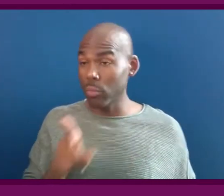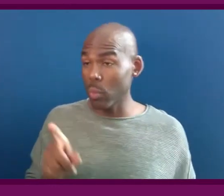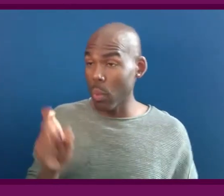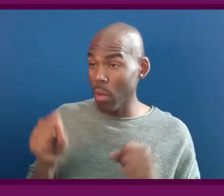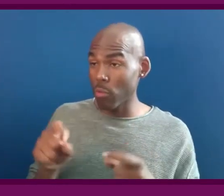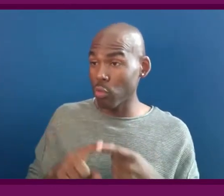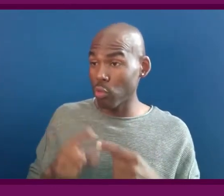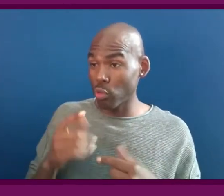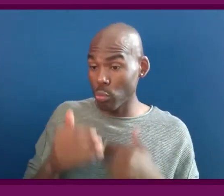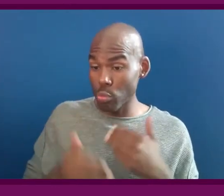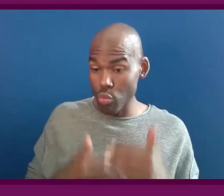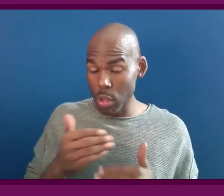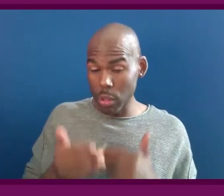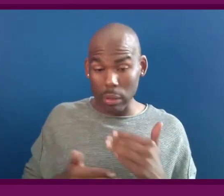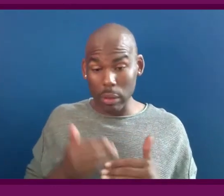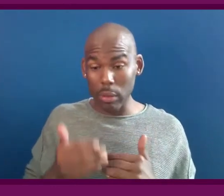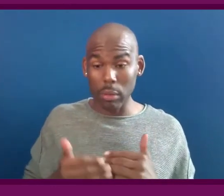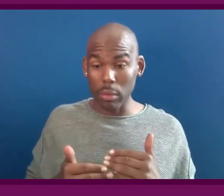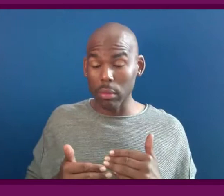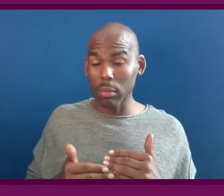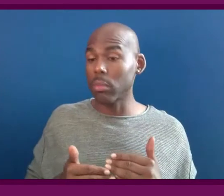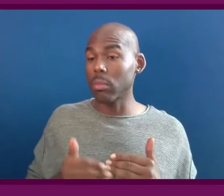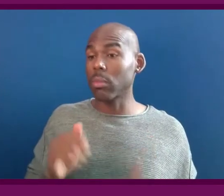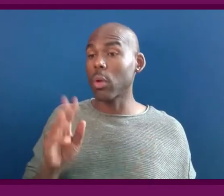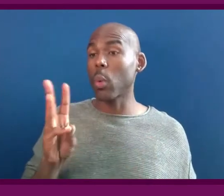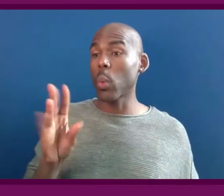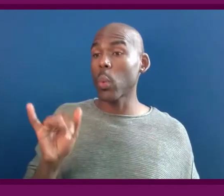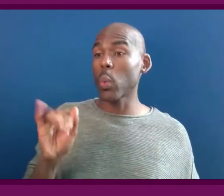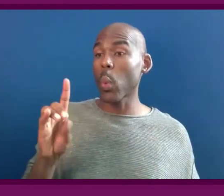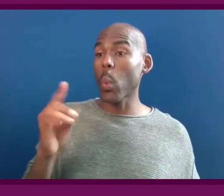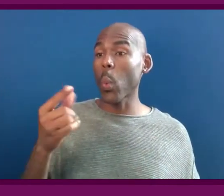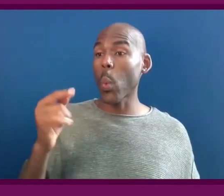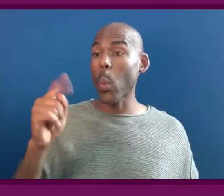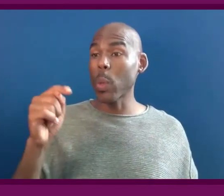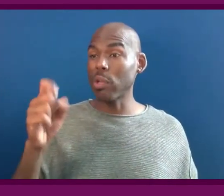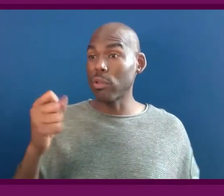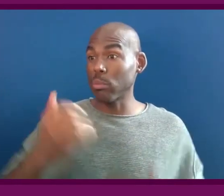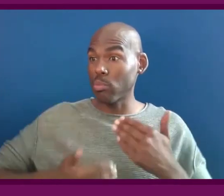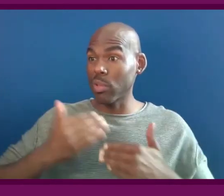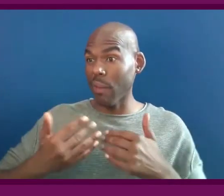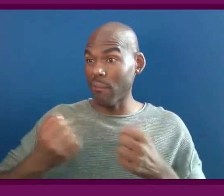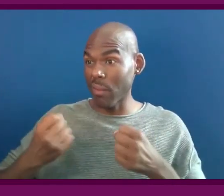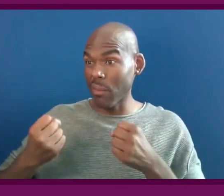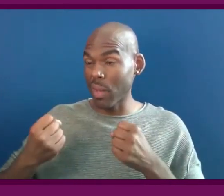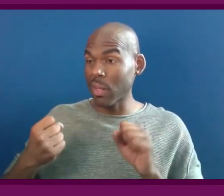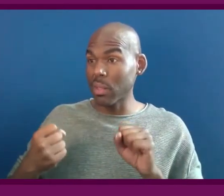"Are you going to be able to process these widgets as fast as I need them done?" "Yes. Yes, I will.